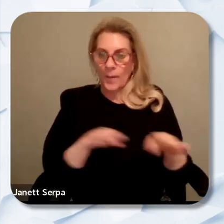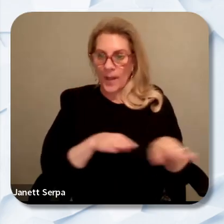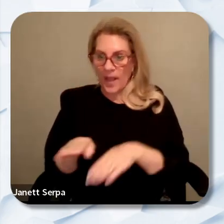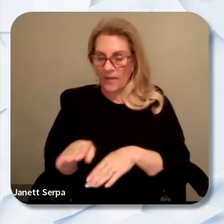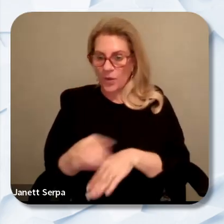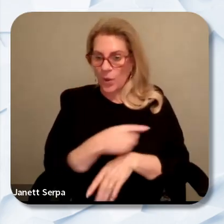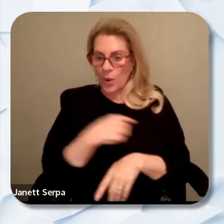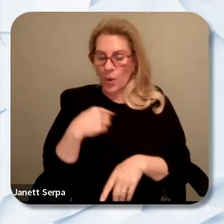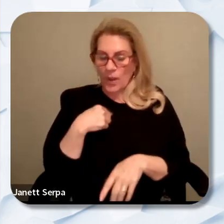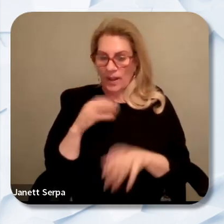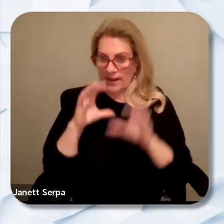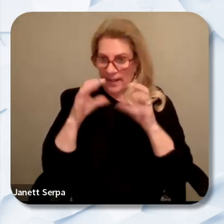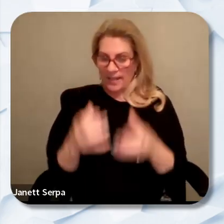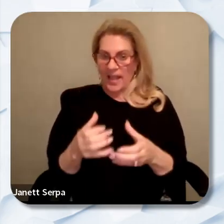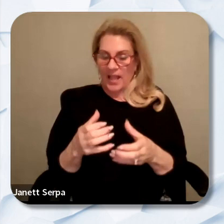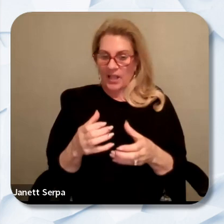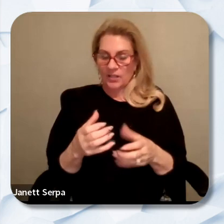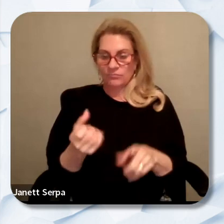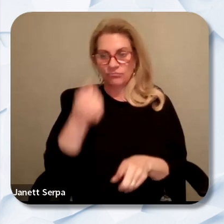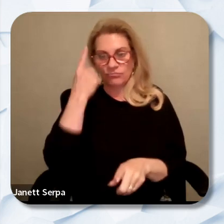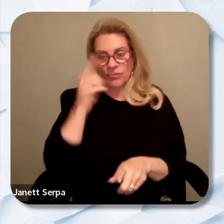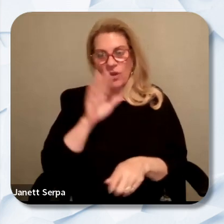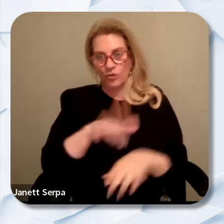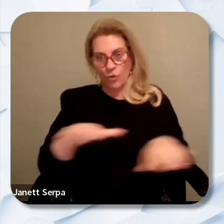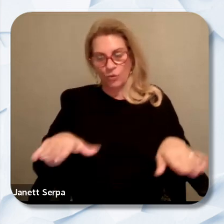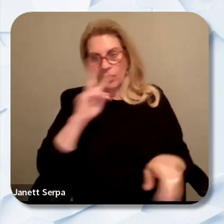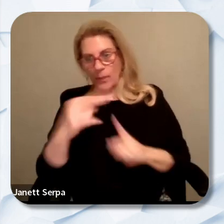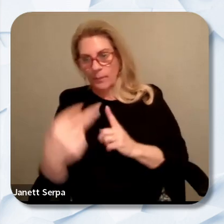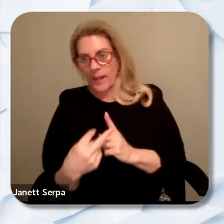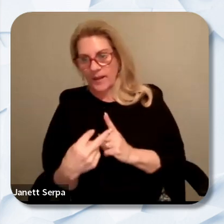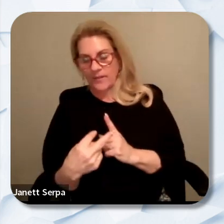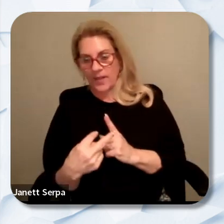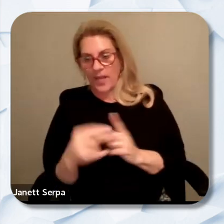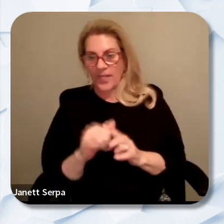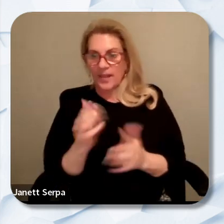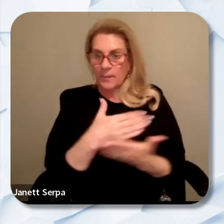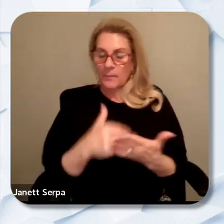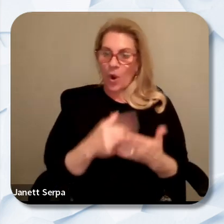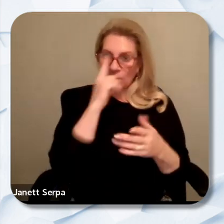CLASS dimension of regard for child perspectives. This dimension strategy then would be valuing